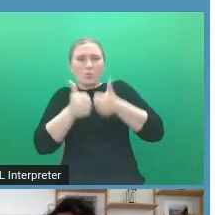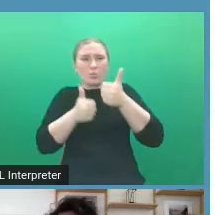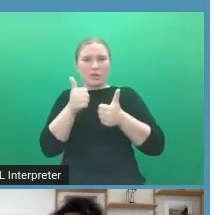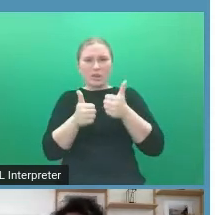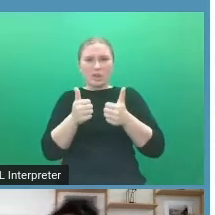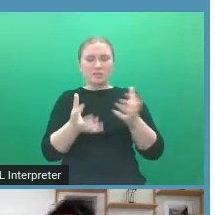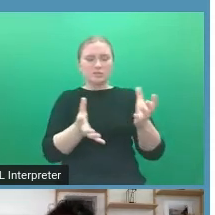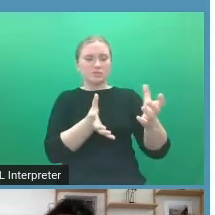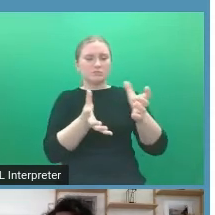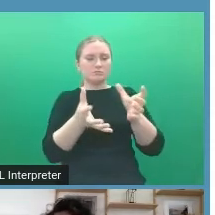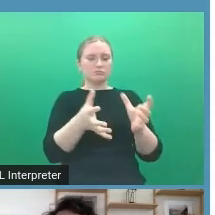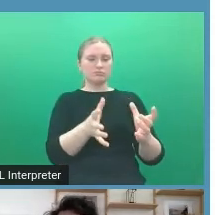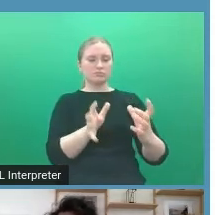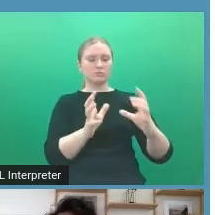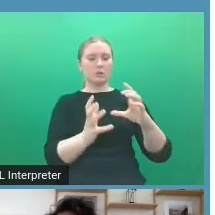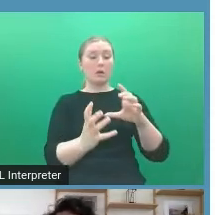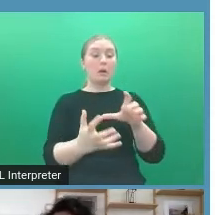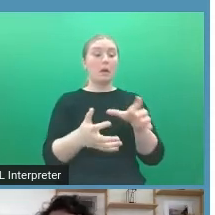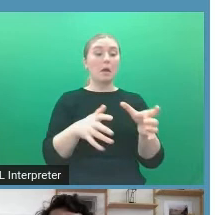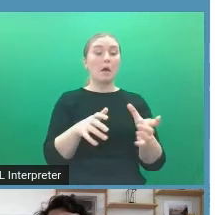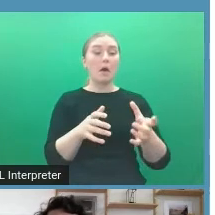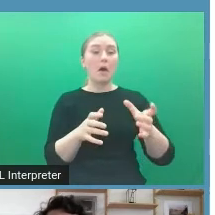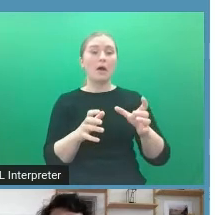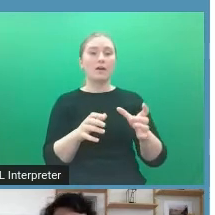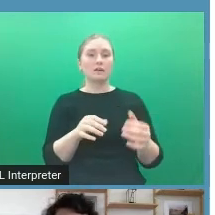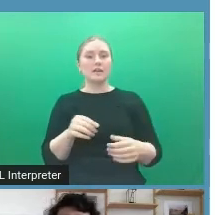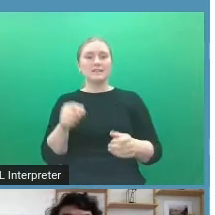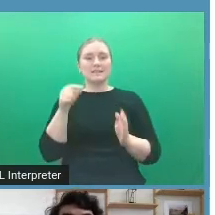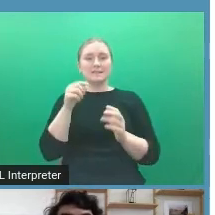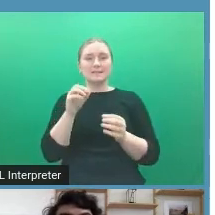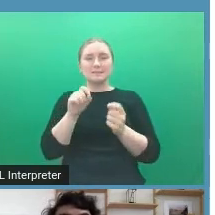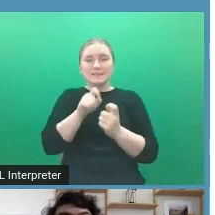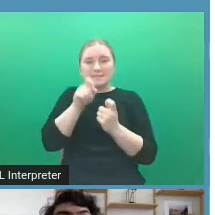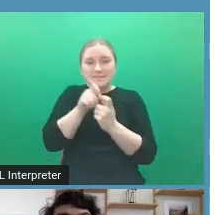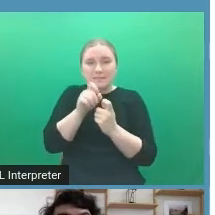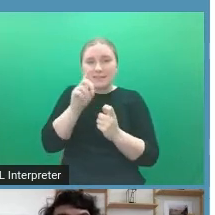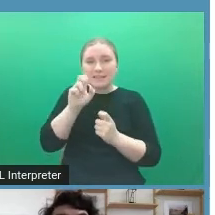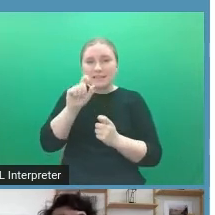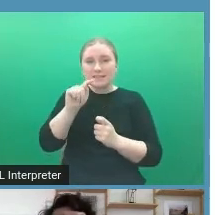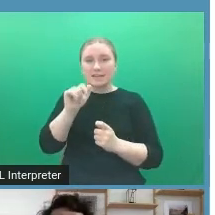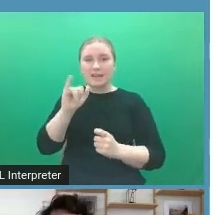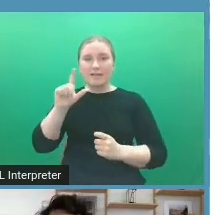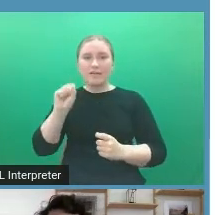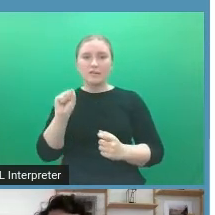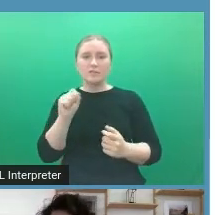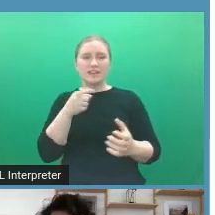What are the ornate details that would translate across modalities? Was it rough? Was it smooth?